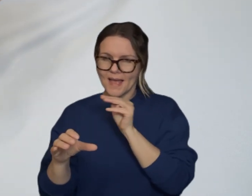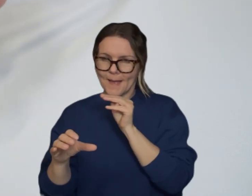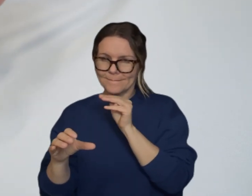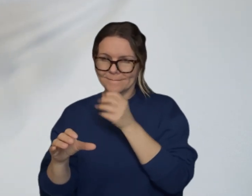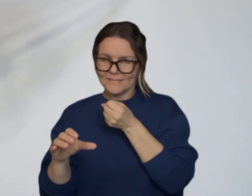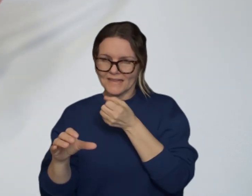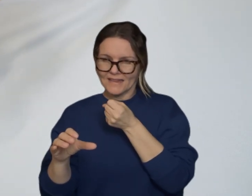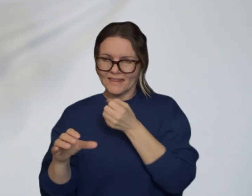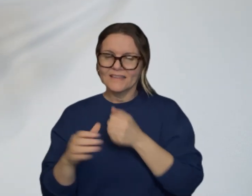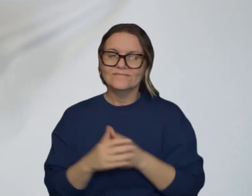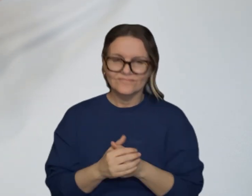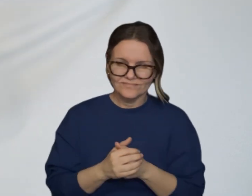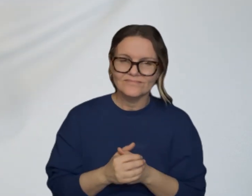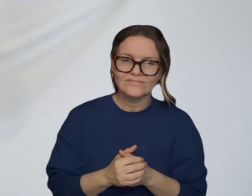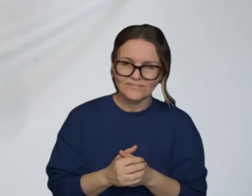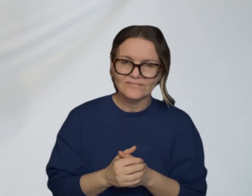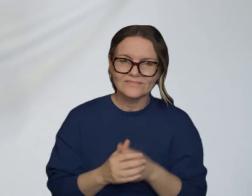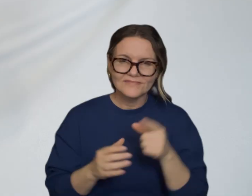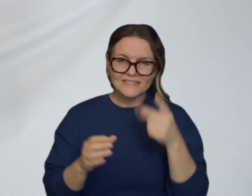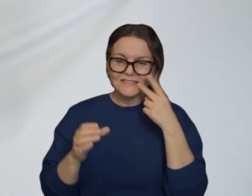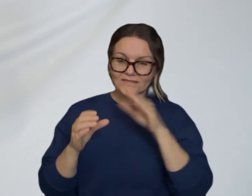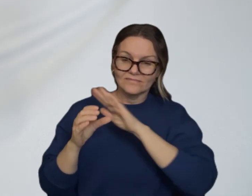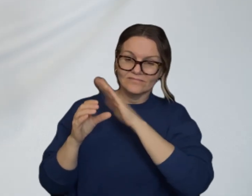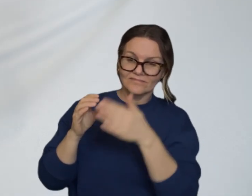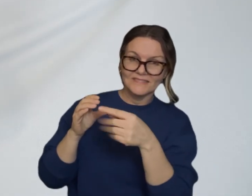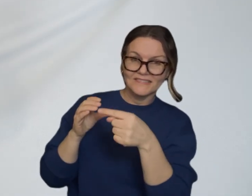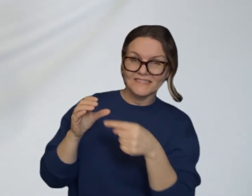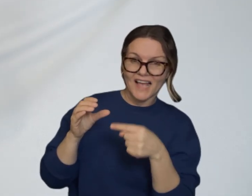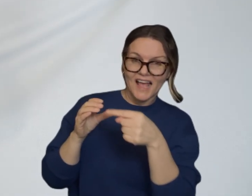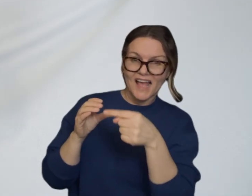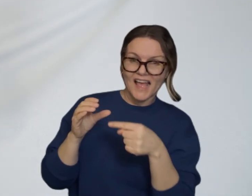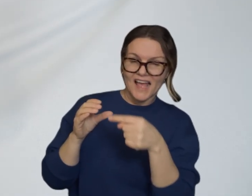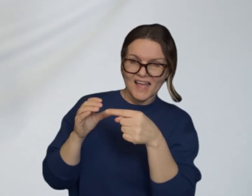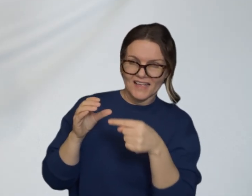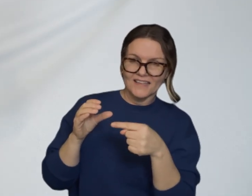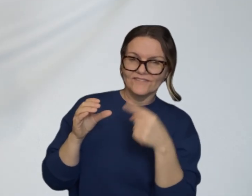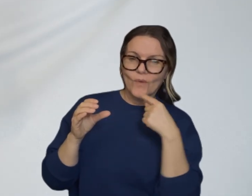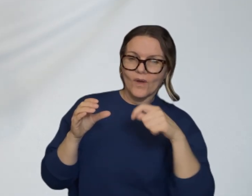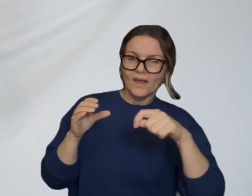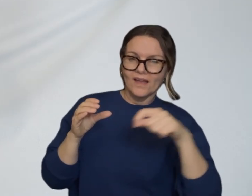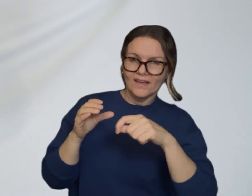the ports for your tubing to turn the pump on you're going to press and hold the power button